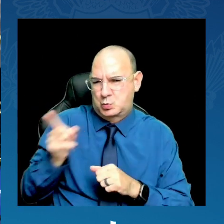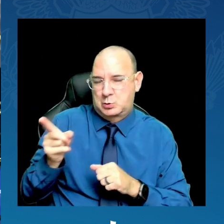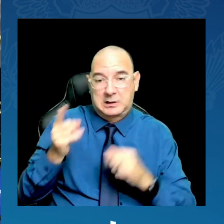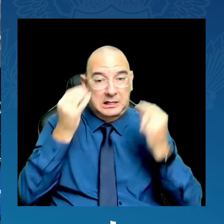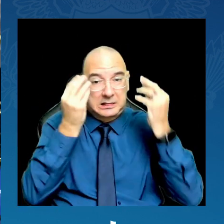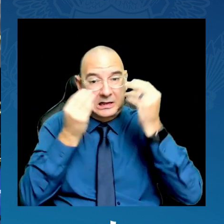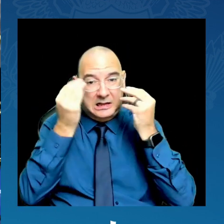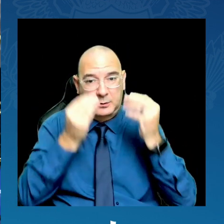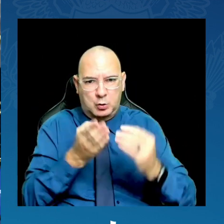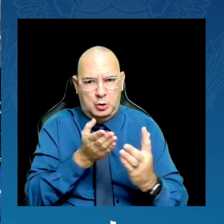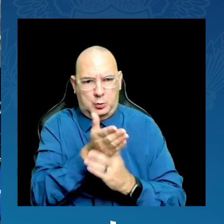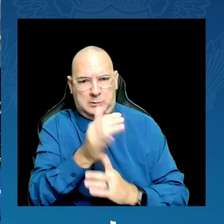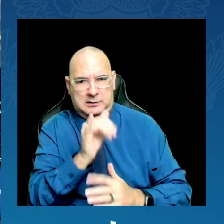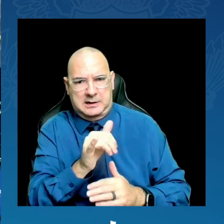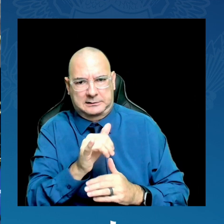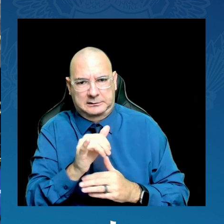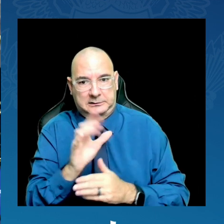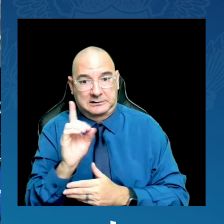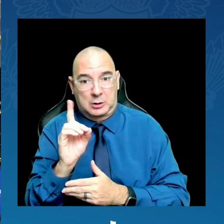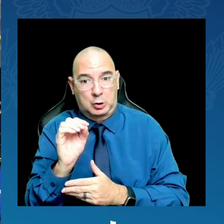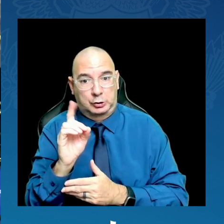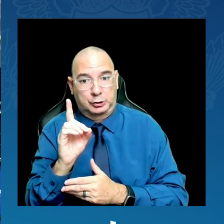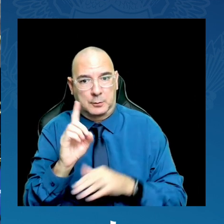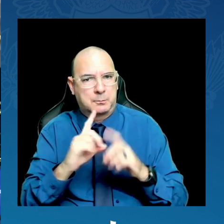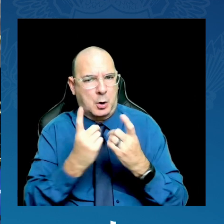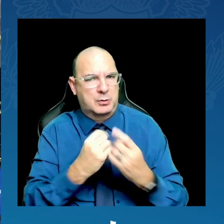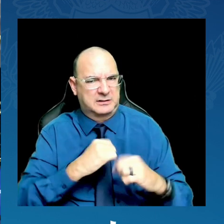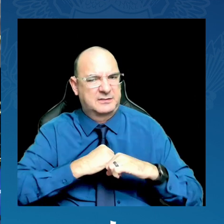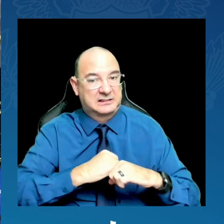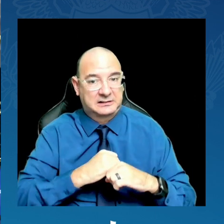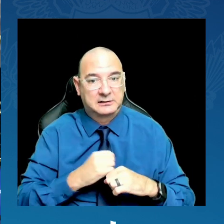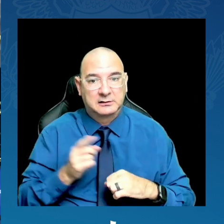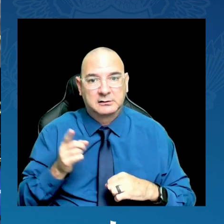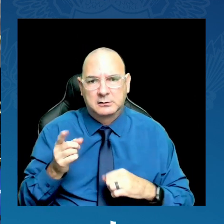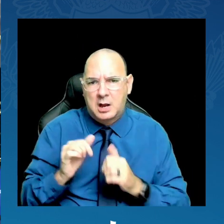about how we can invest in STEM and our future workforce.